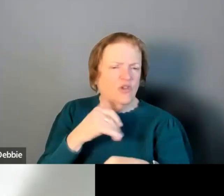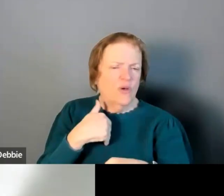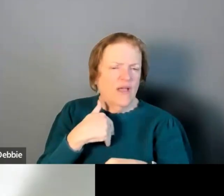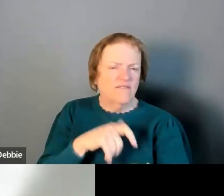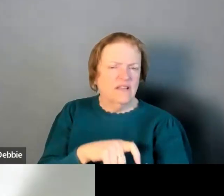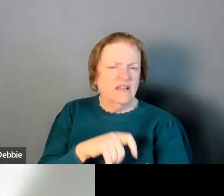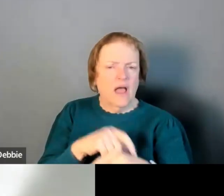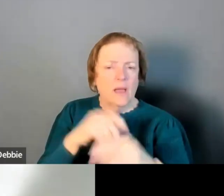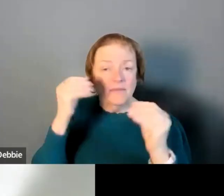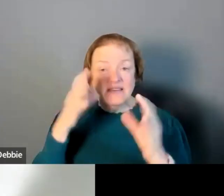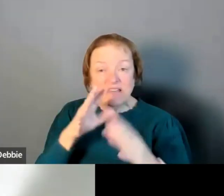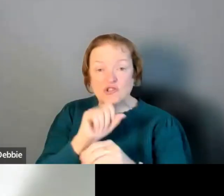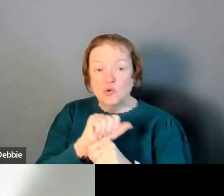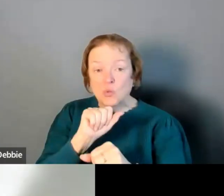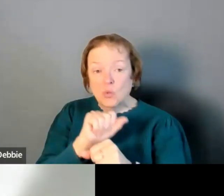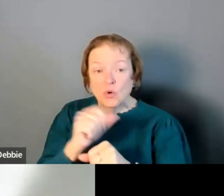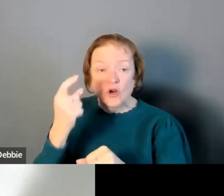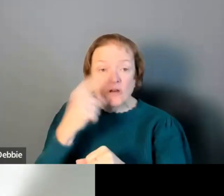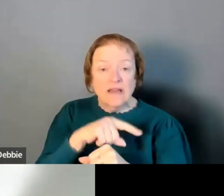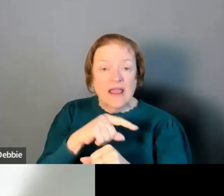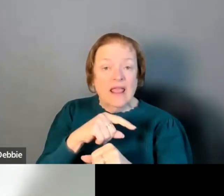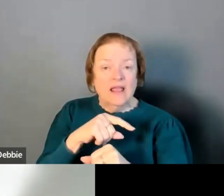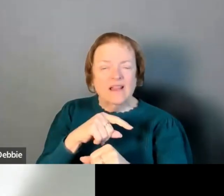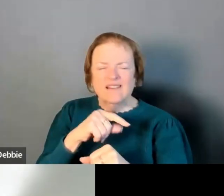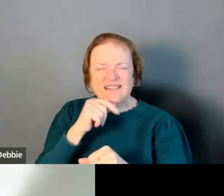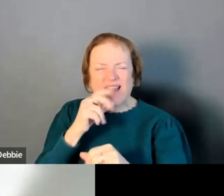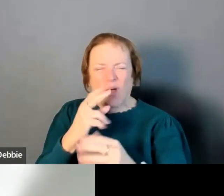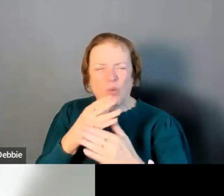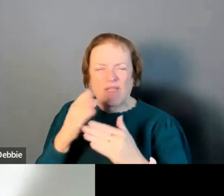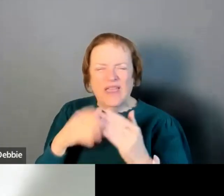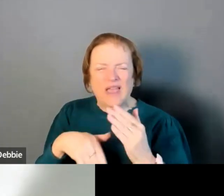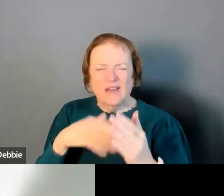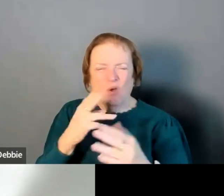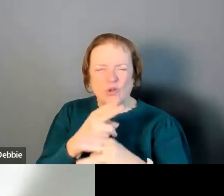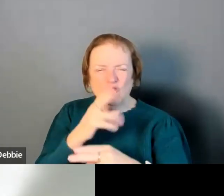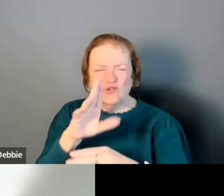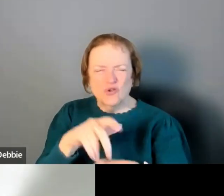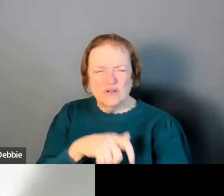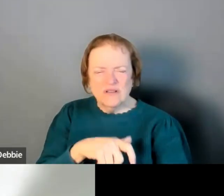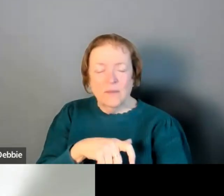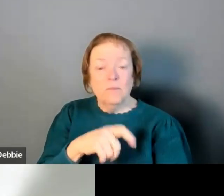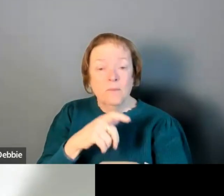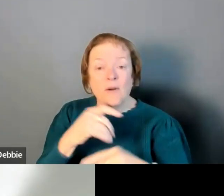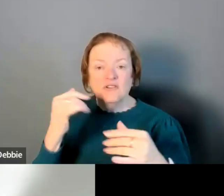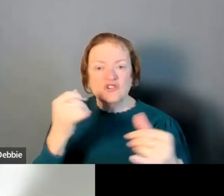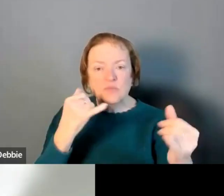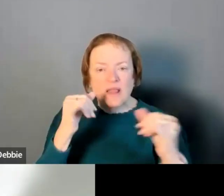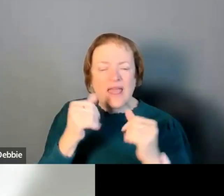On a don't use your weekend, on a teacher workday, and try to play with it. That's what I have done.